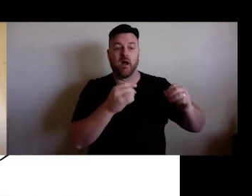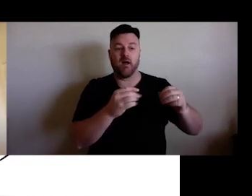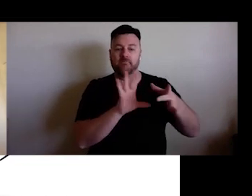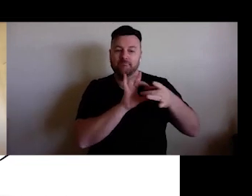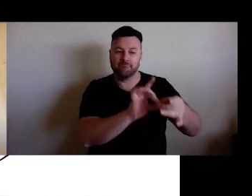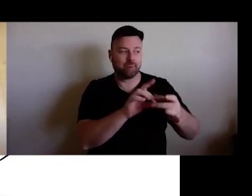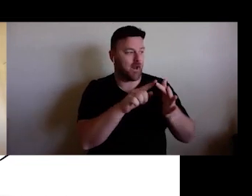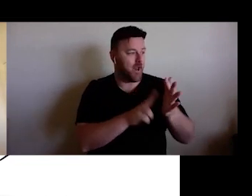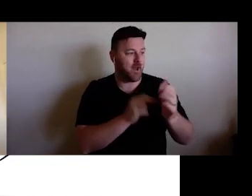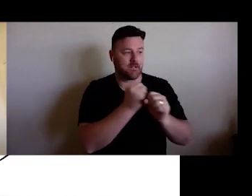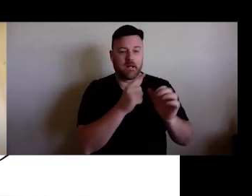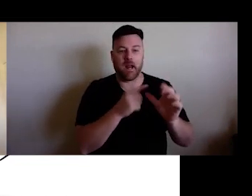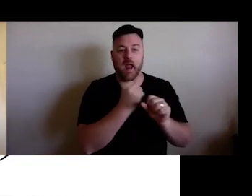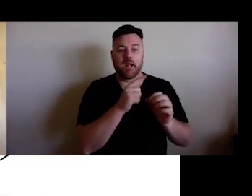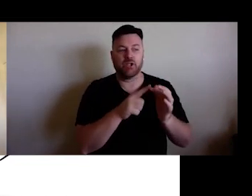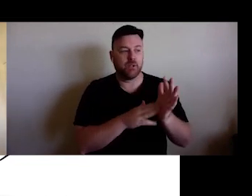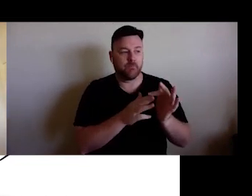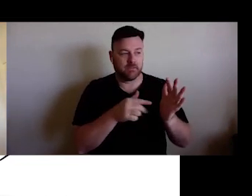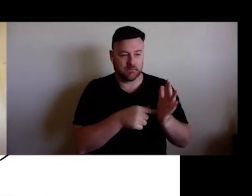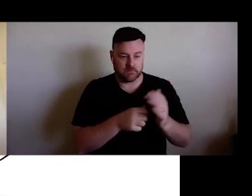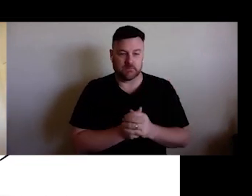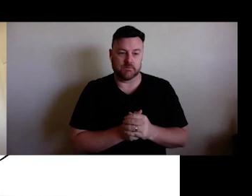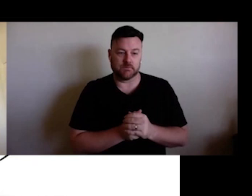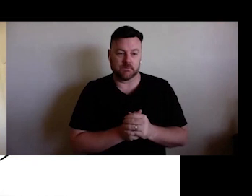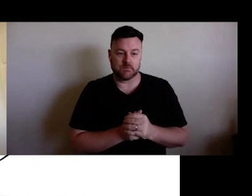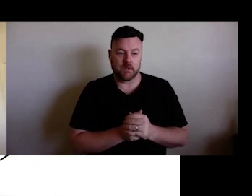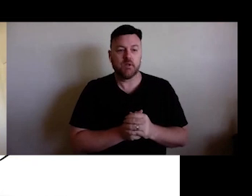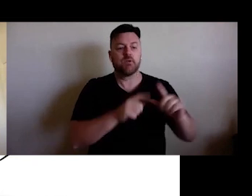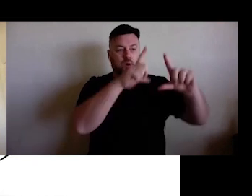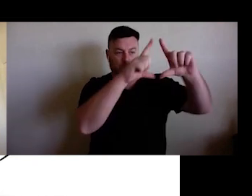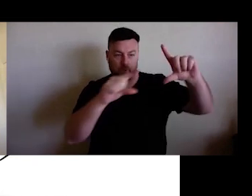Lovell talks about is - you actually need to think about free and